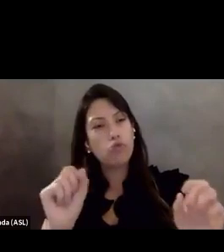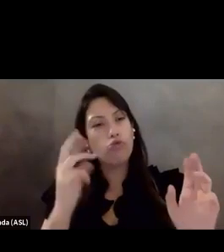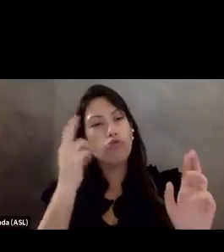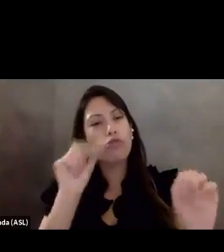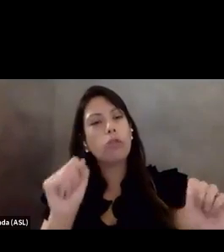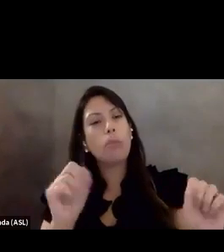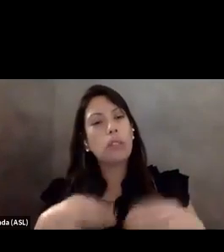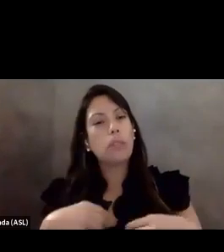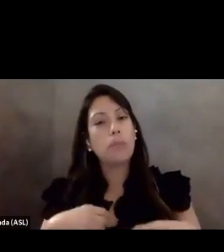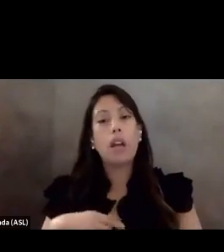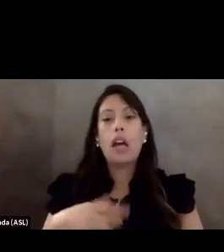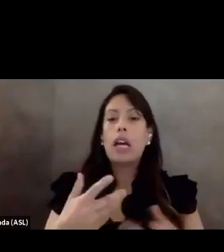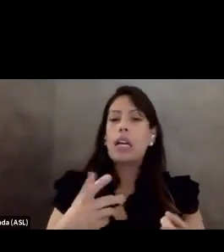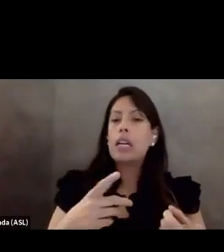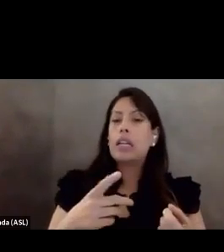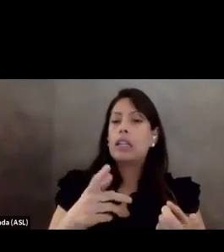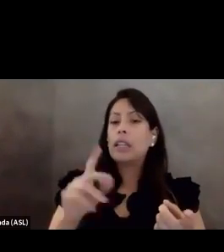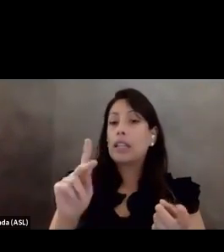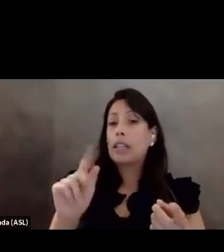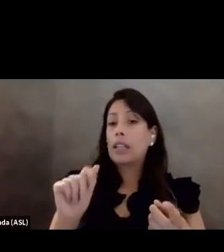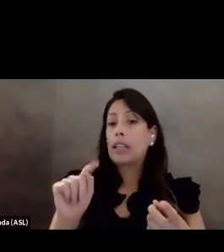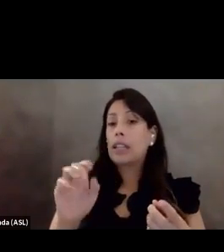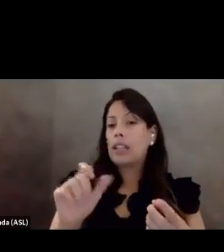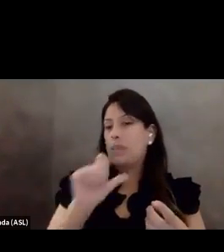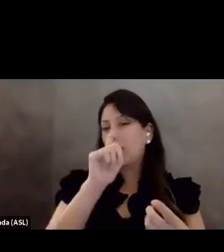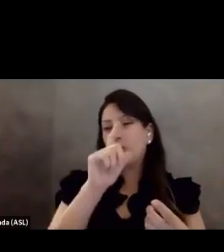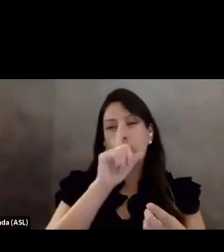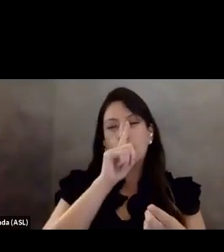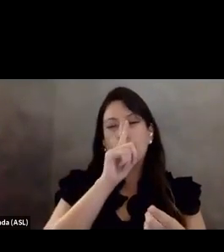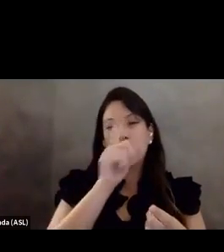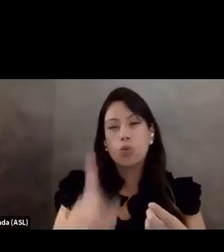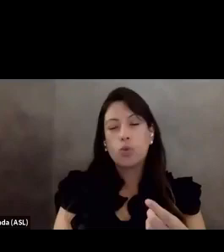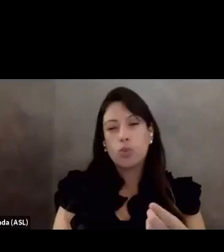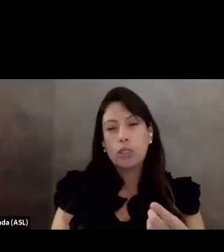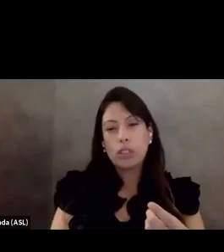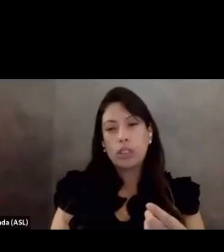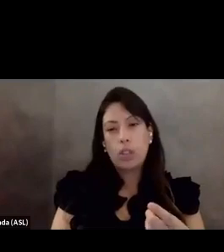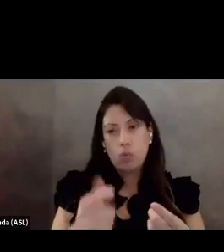Kate, do you have some more specifics on the percentage of cases that have focused